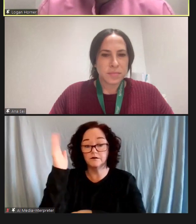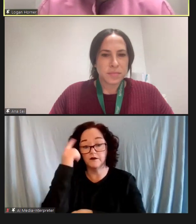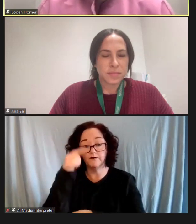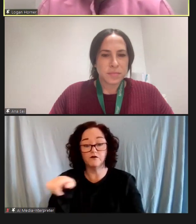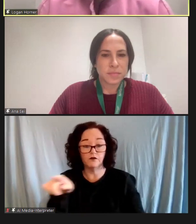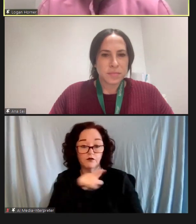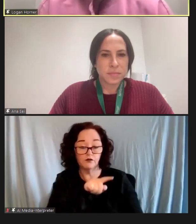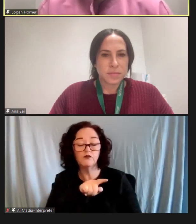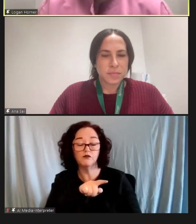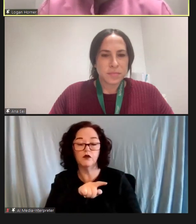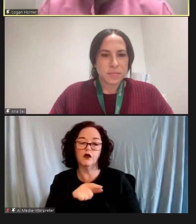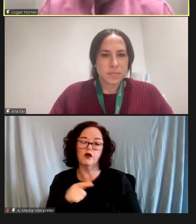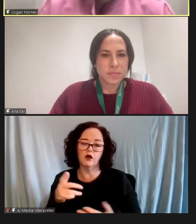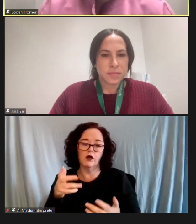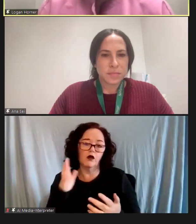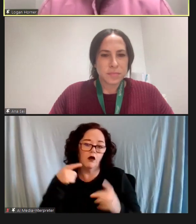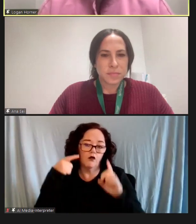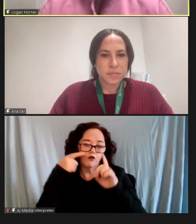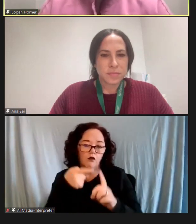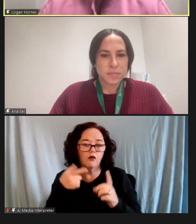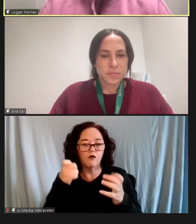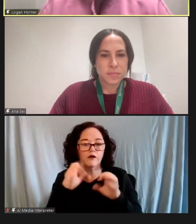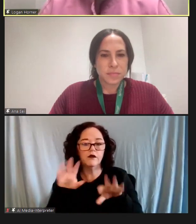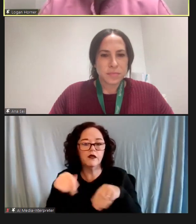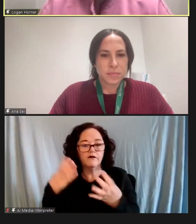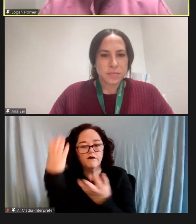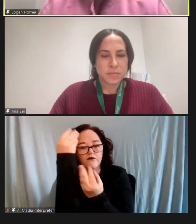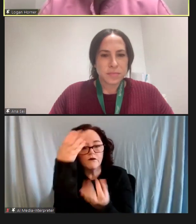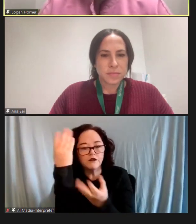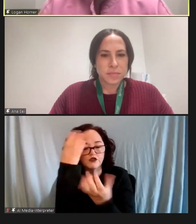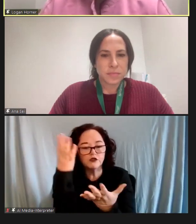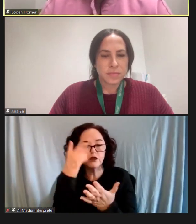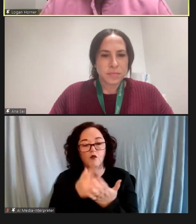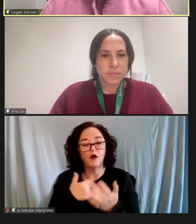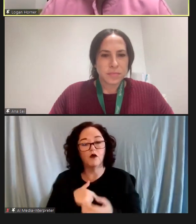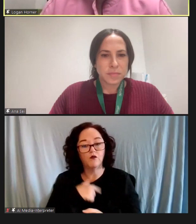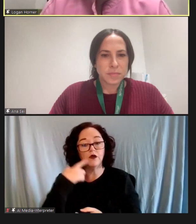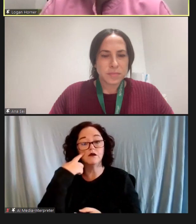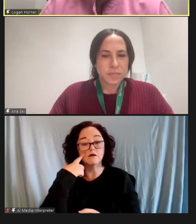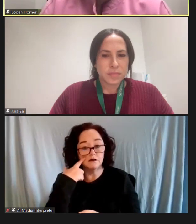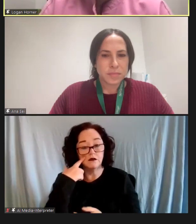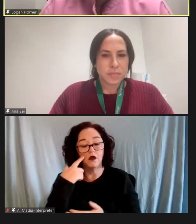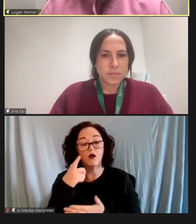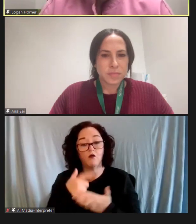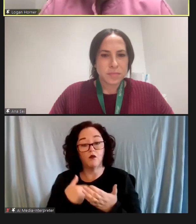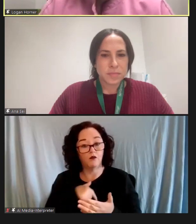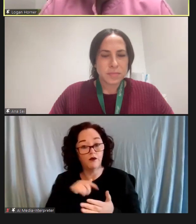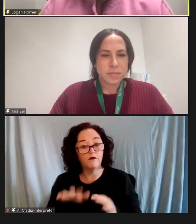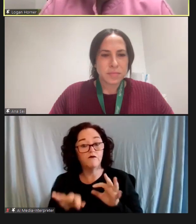information about what we are seeing and